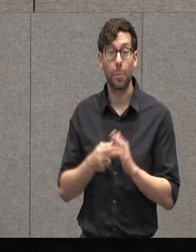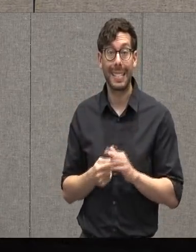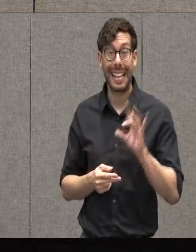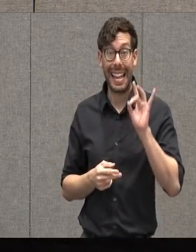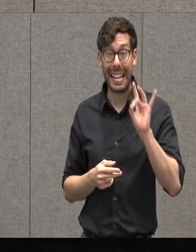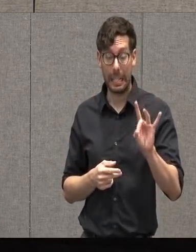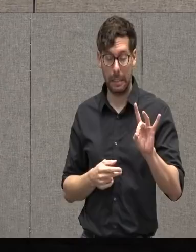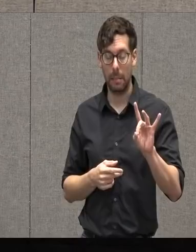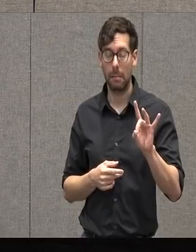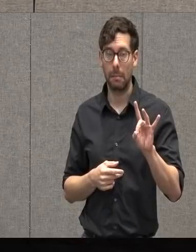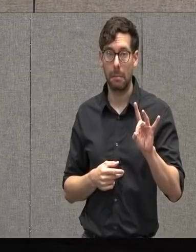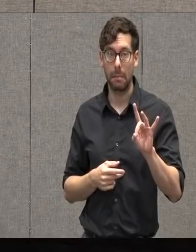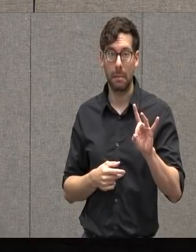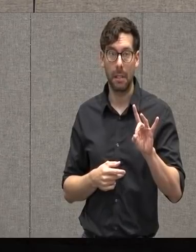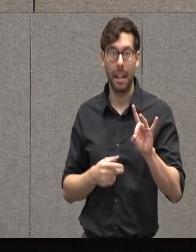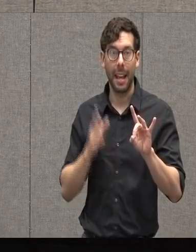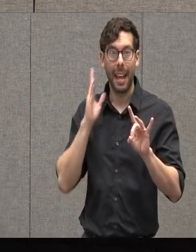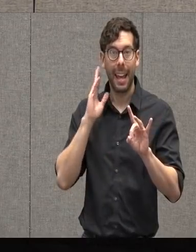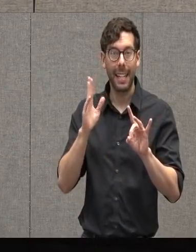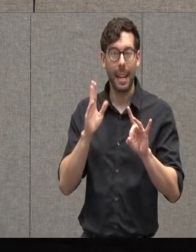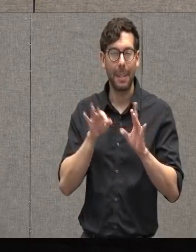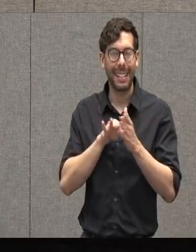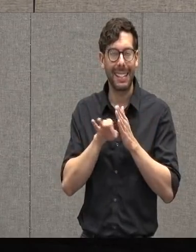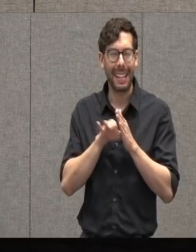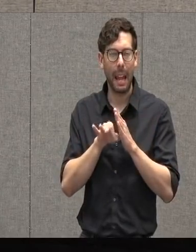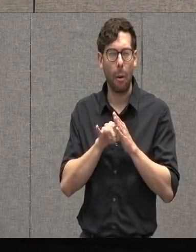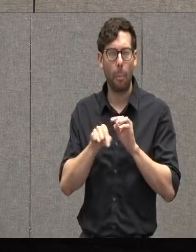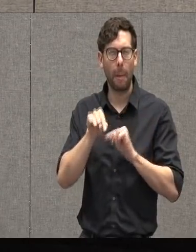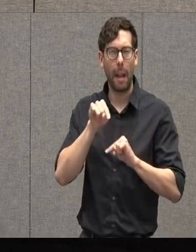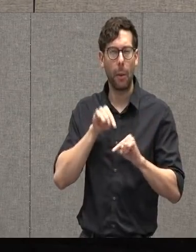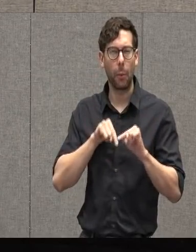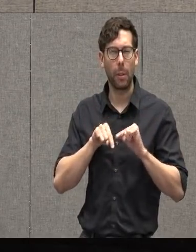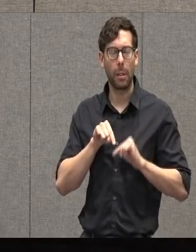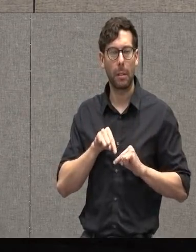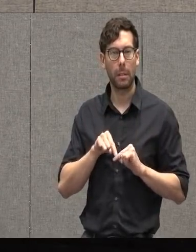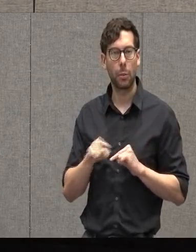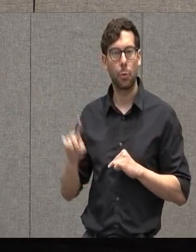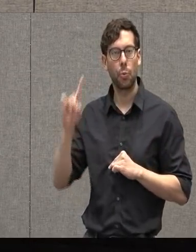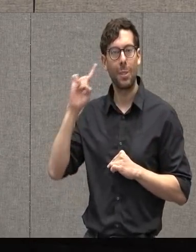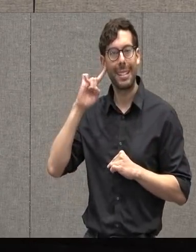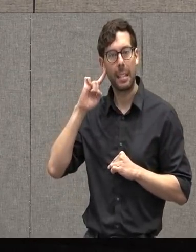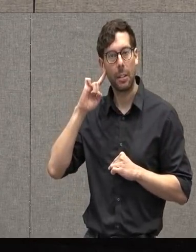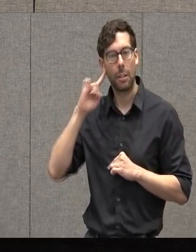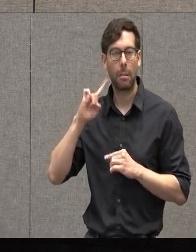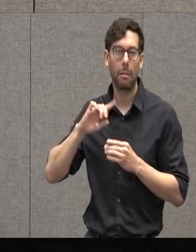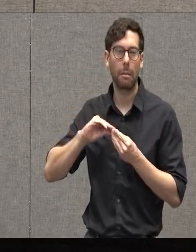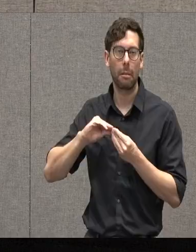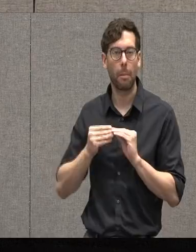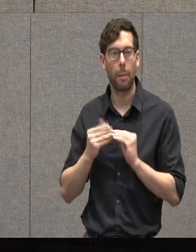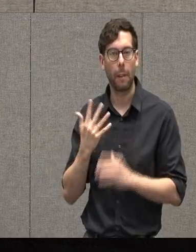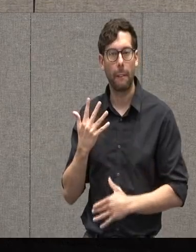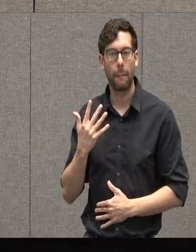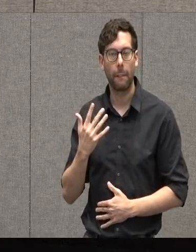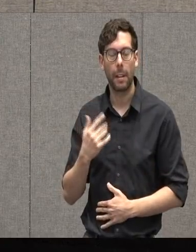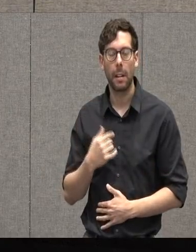and I'm gonna count back until I hear the number five. That's a little bit different. Eight,